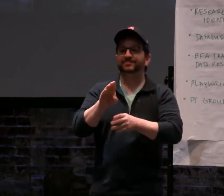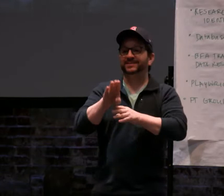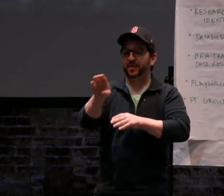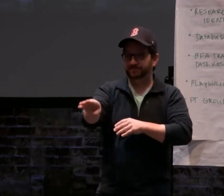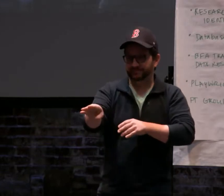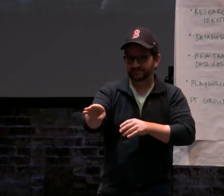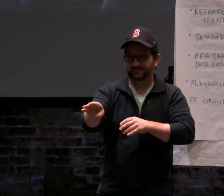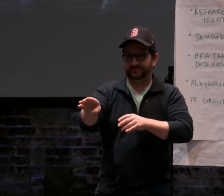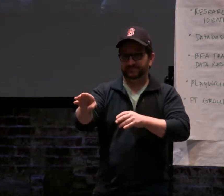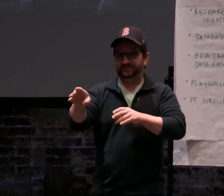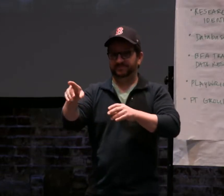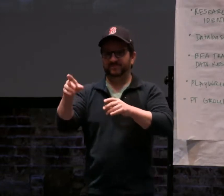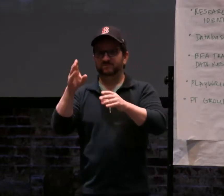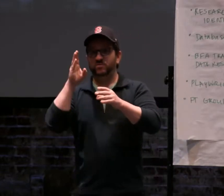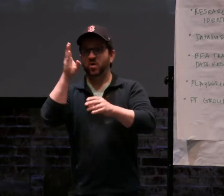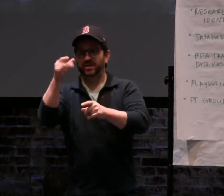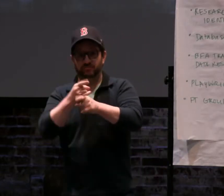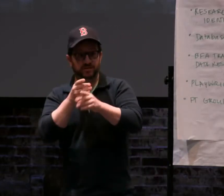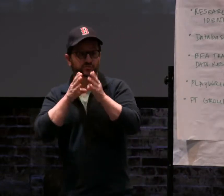Excuse my French, but this is a big fucking step.